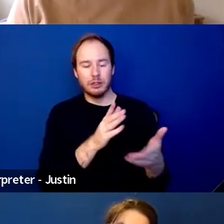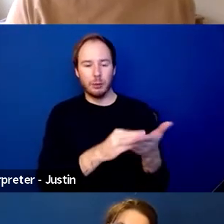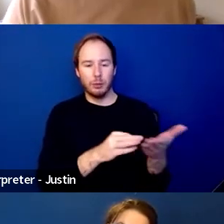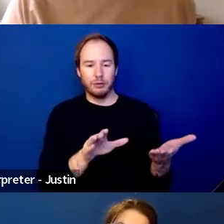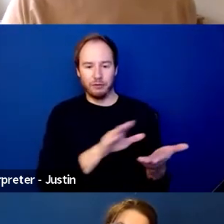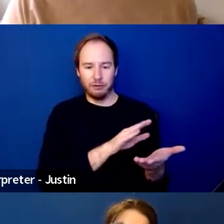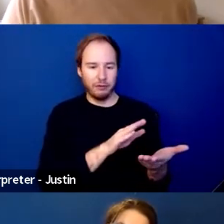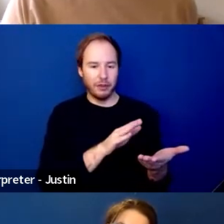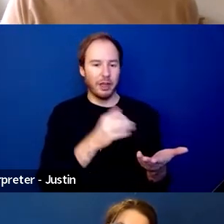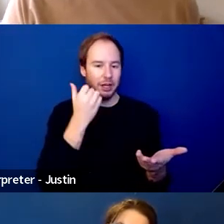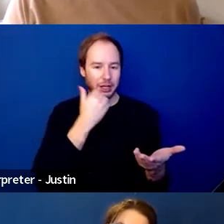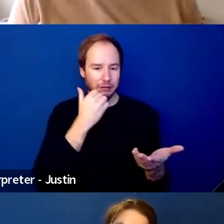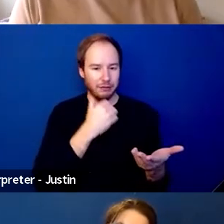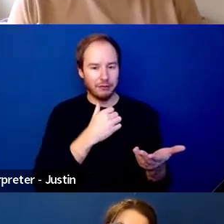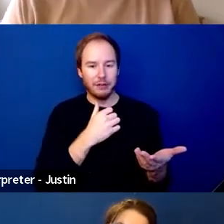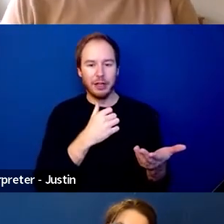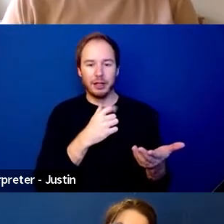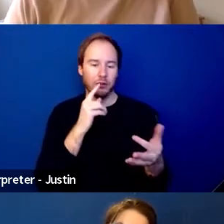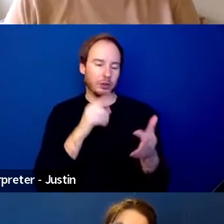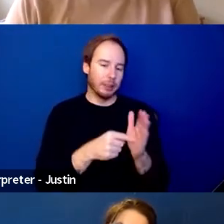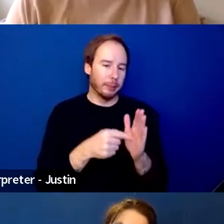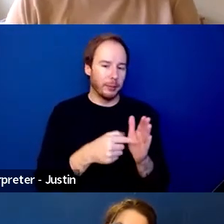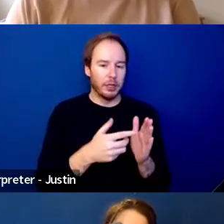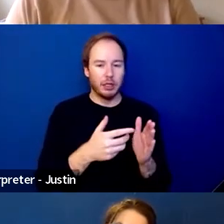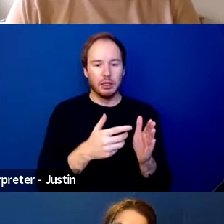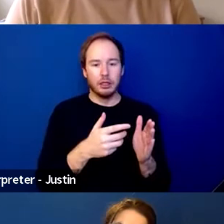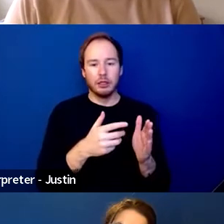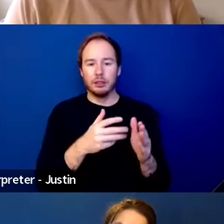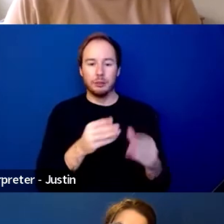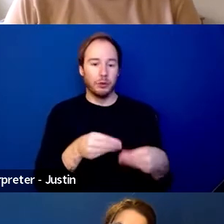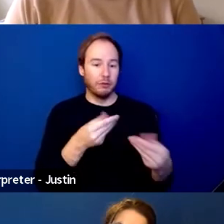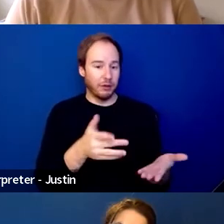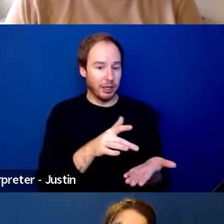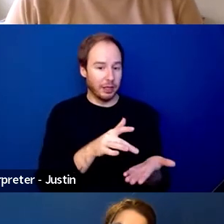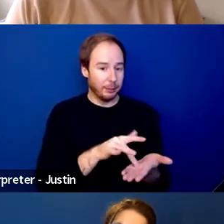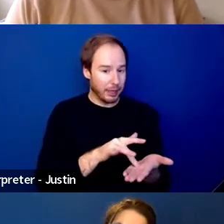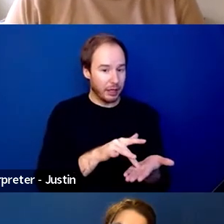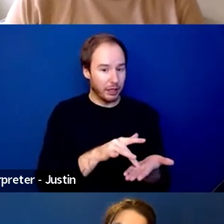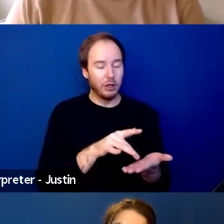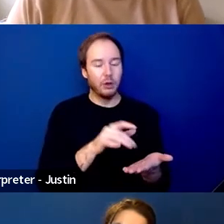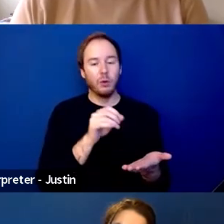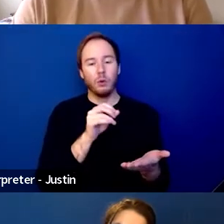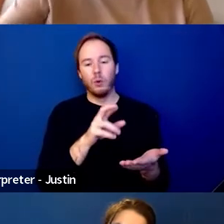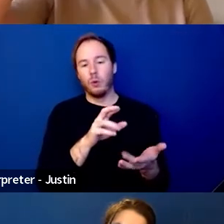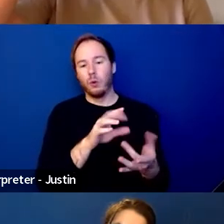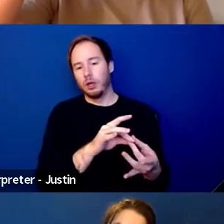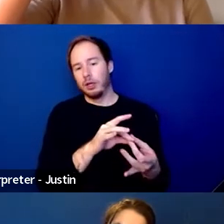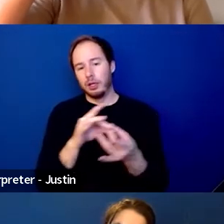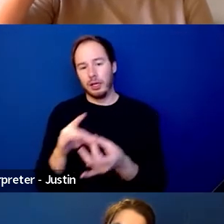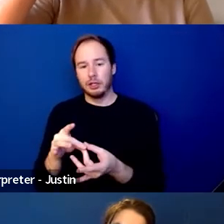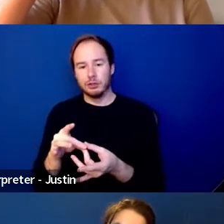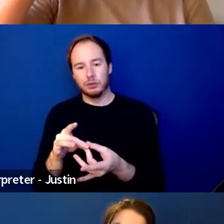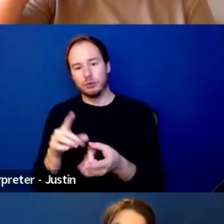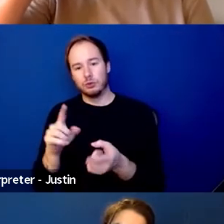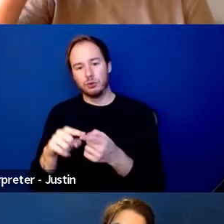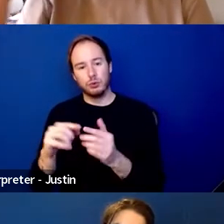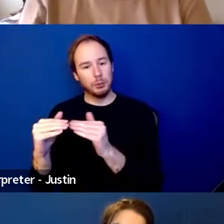of getting identification and connection to peer support services